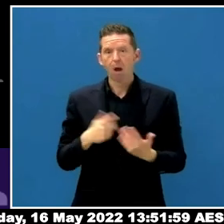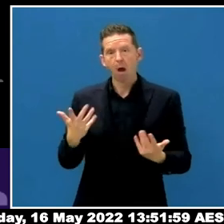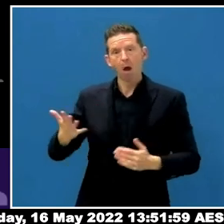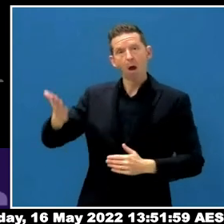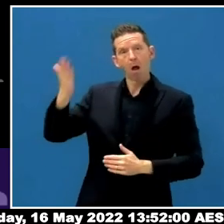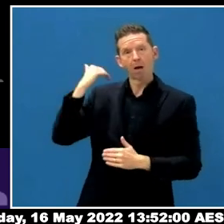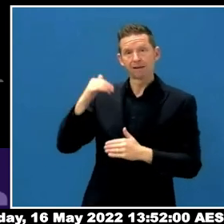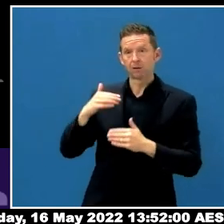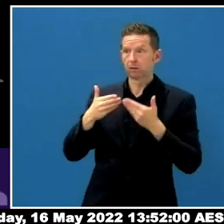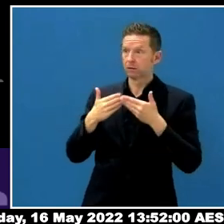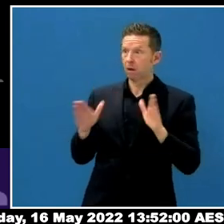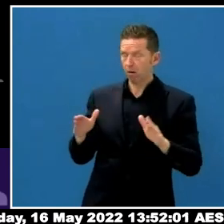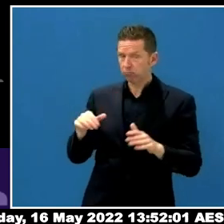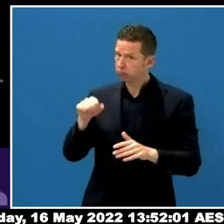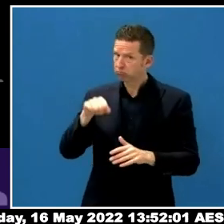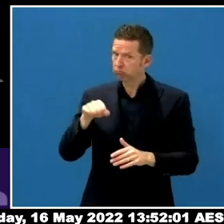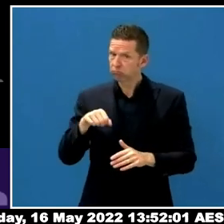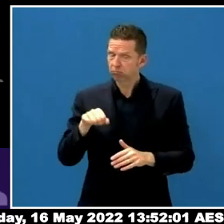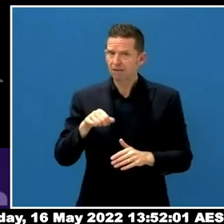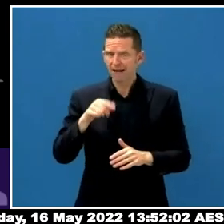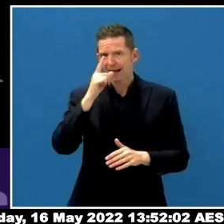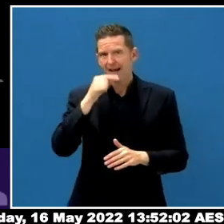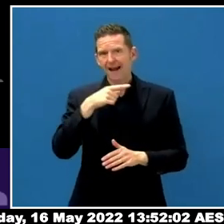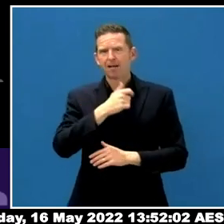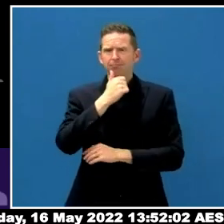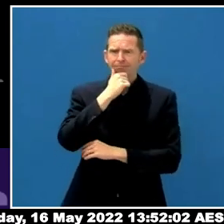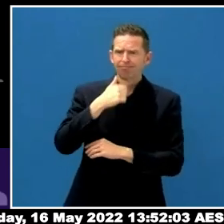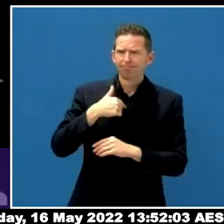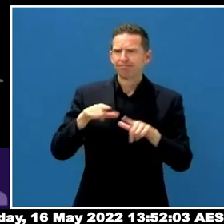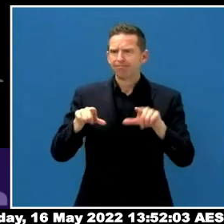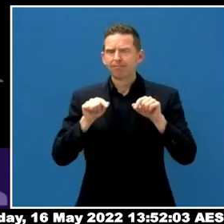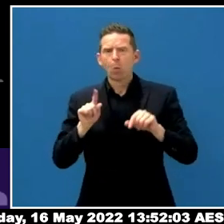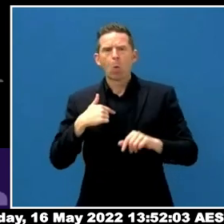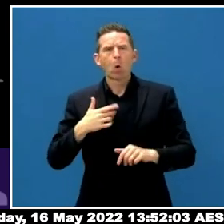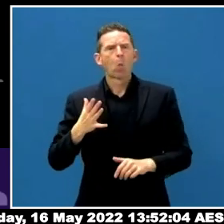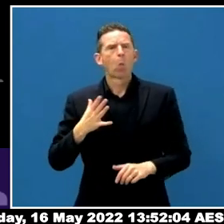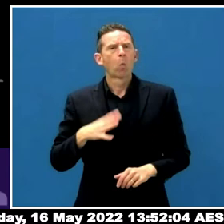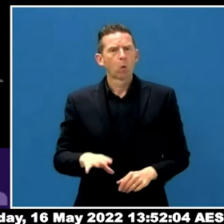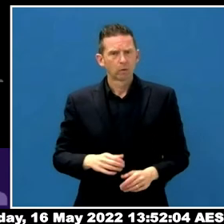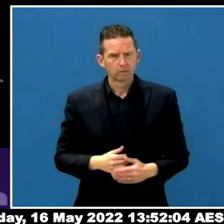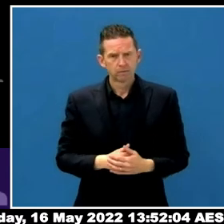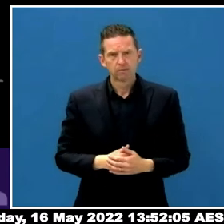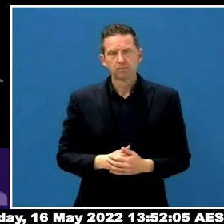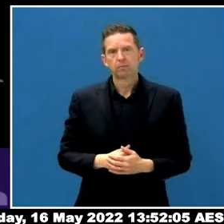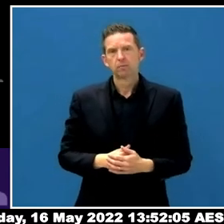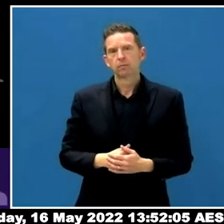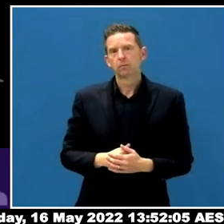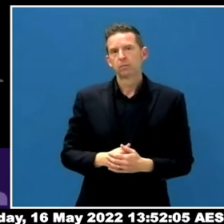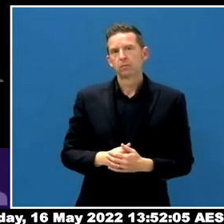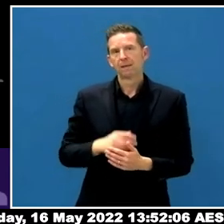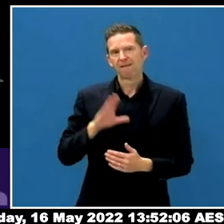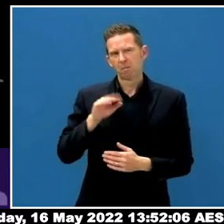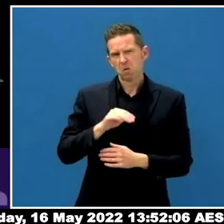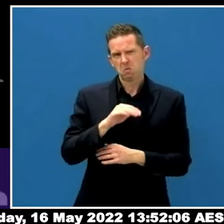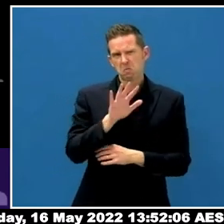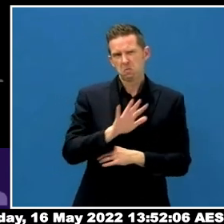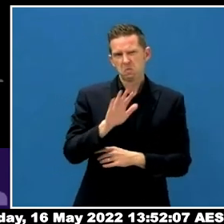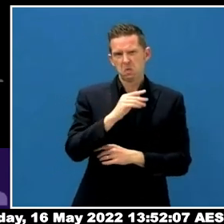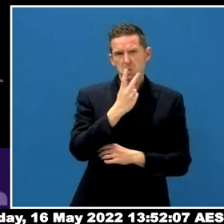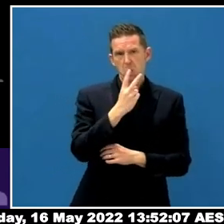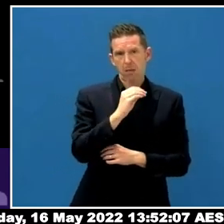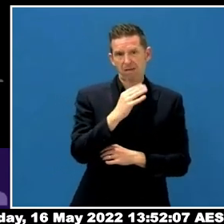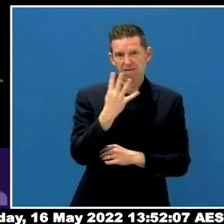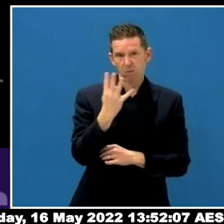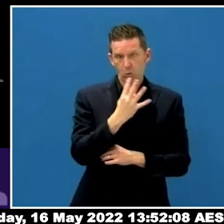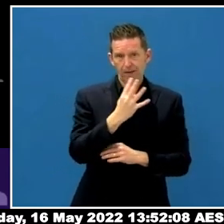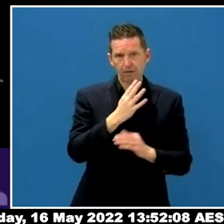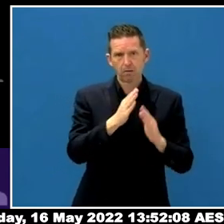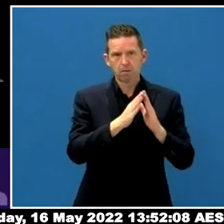He was given choices from - from 2014 till probably the end of - near 2018, going